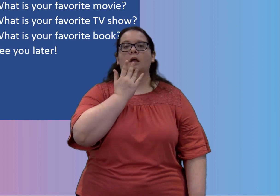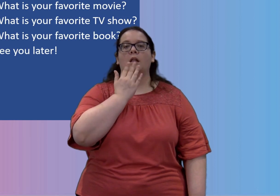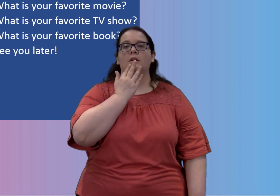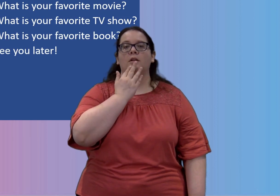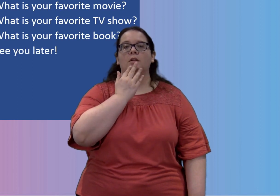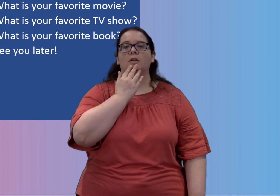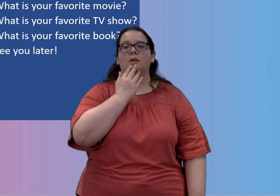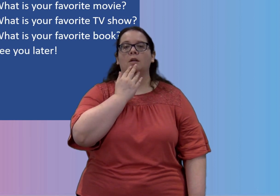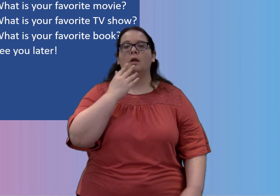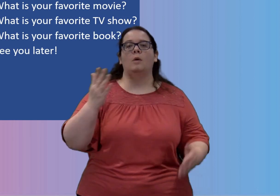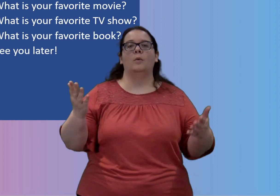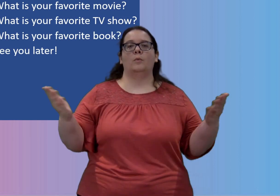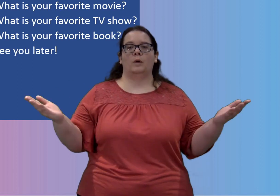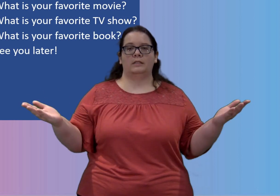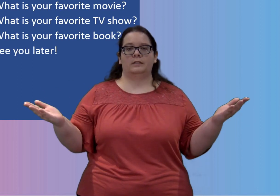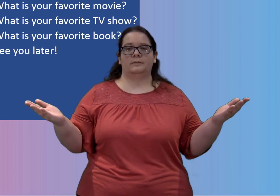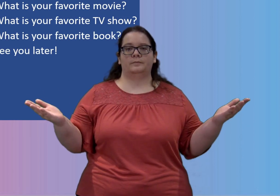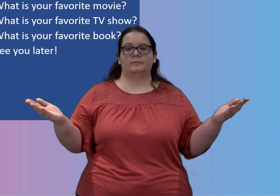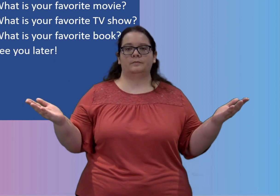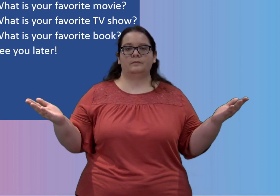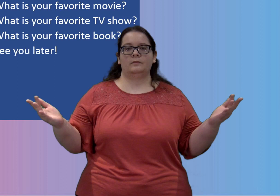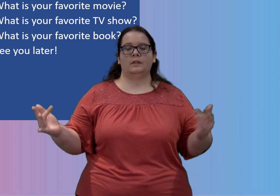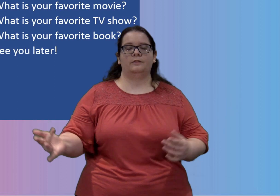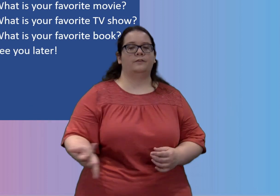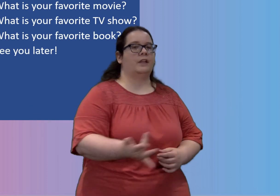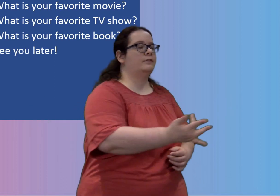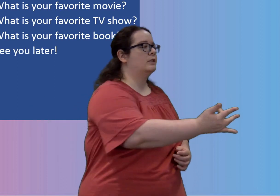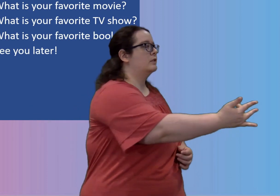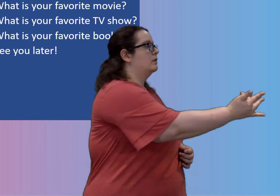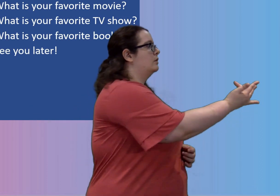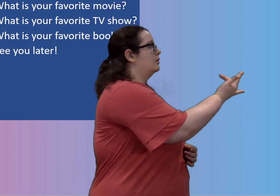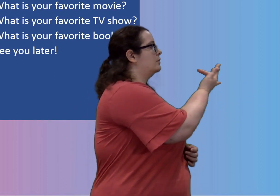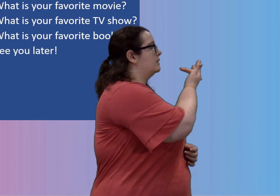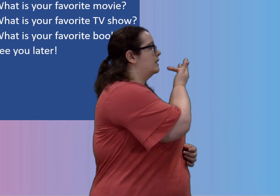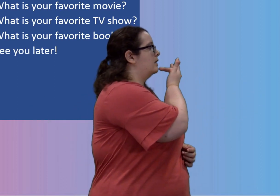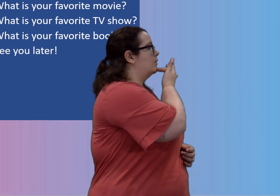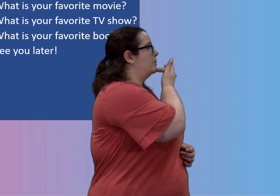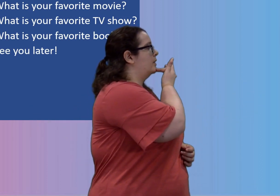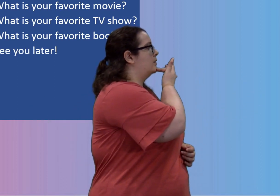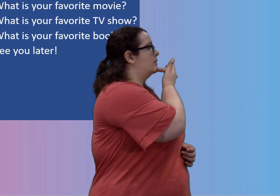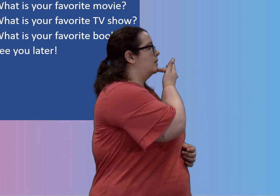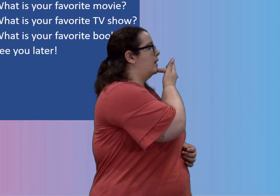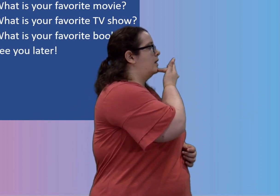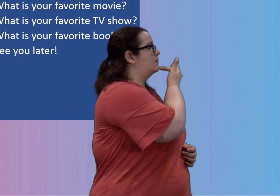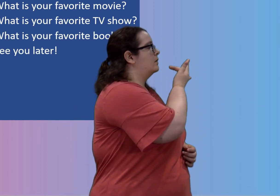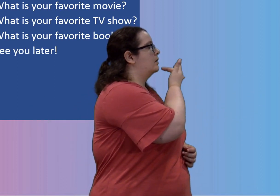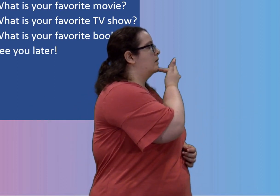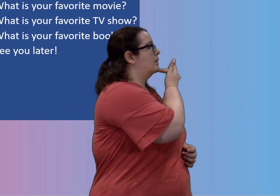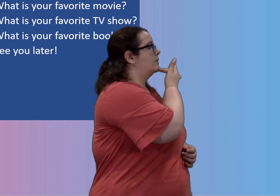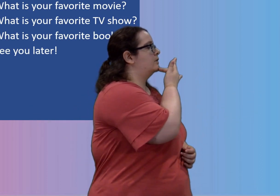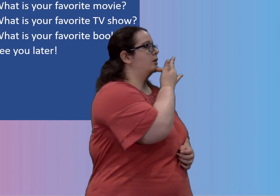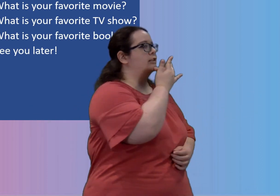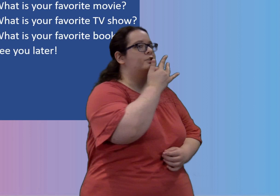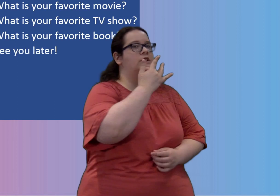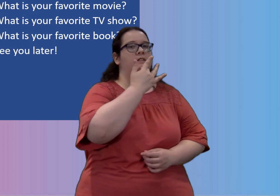color what? For favorite you're going to take that open 8 and place it right at your chin.